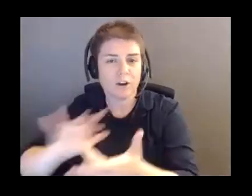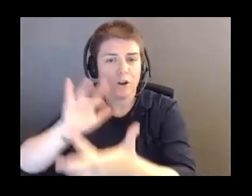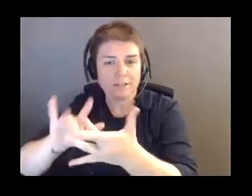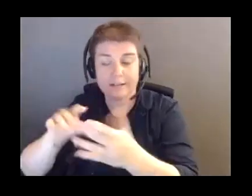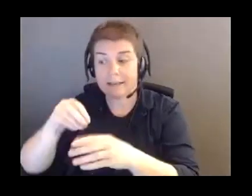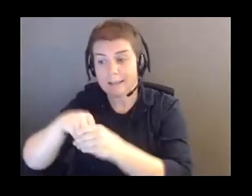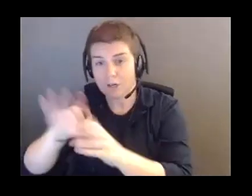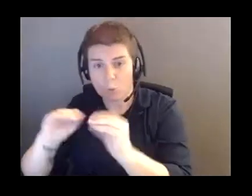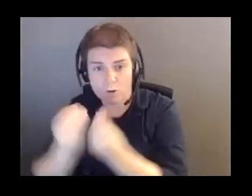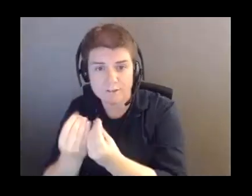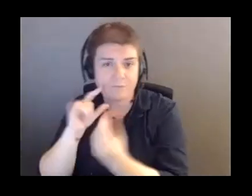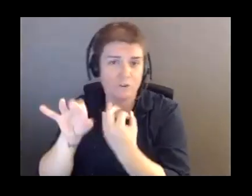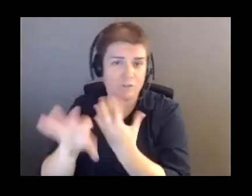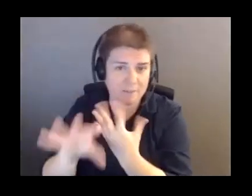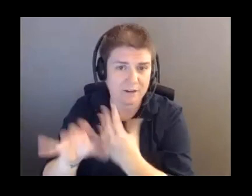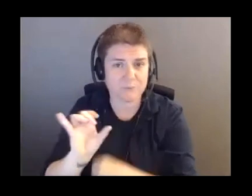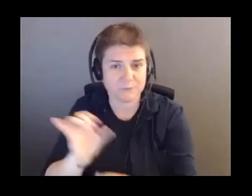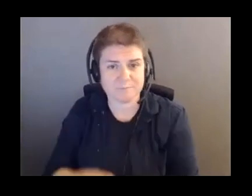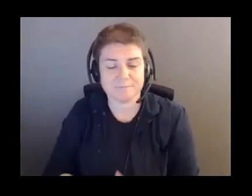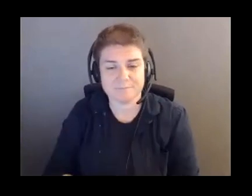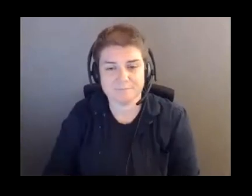for feedback and resources as well. And so,